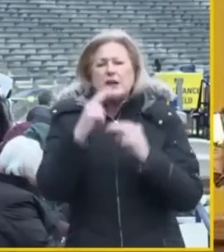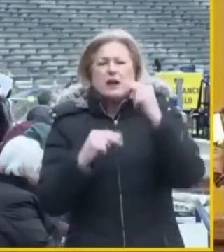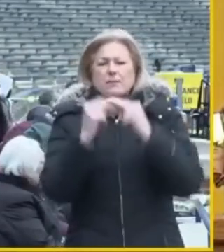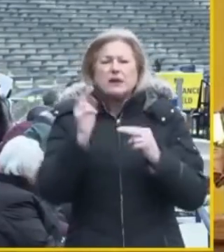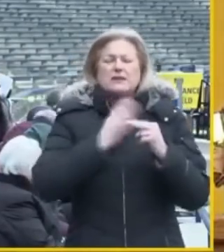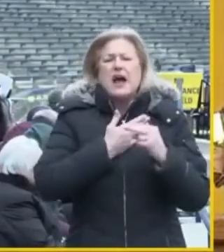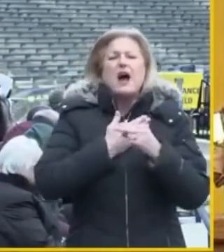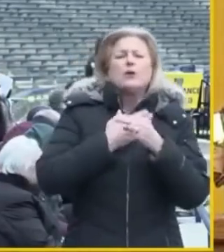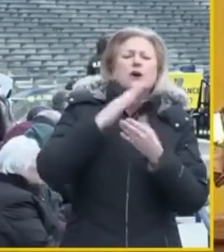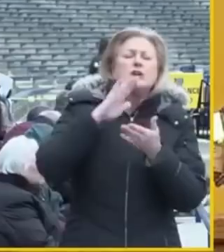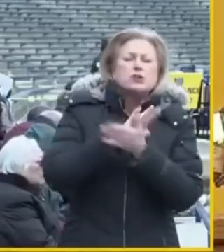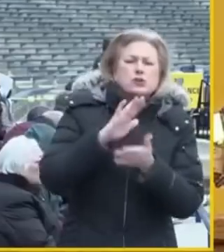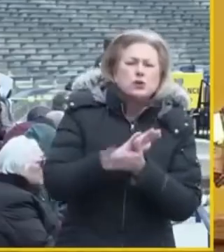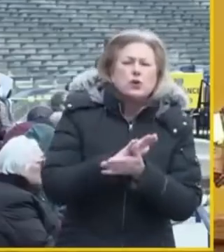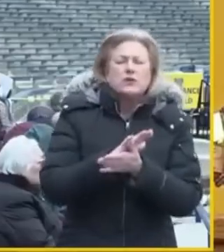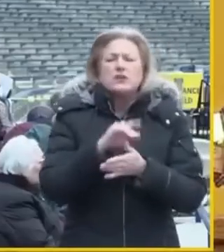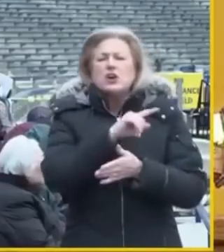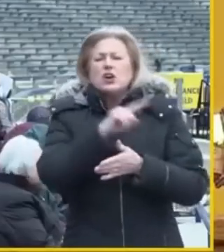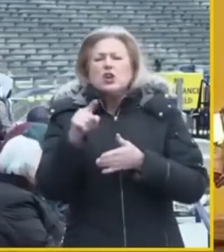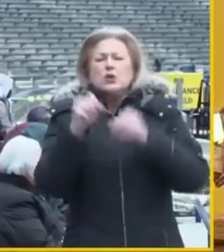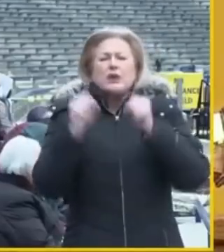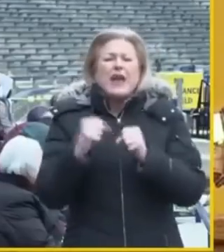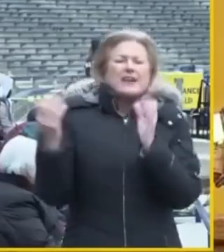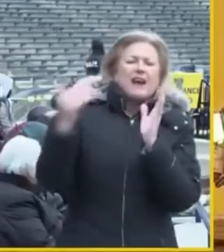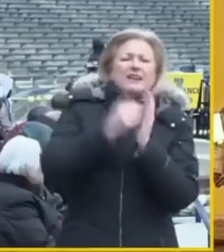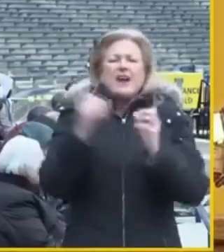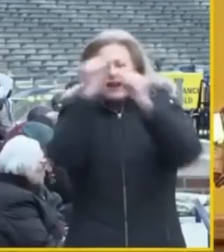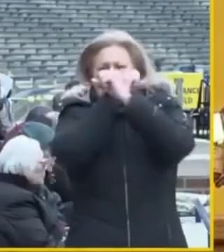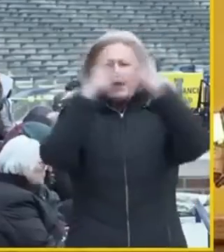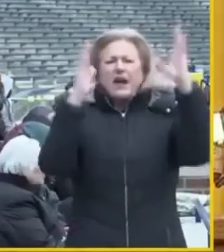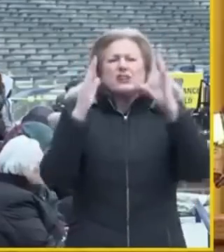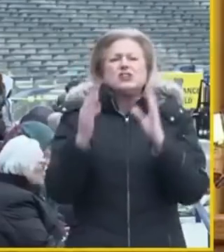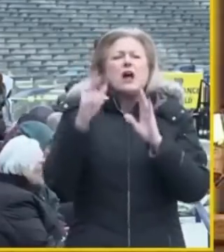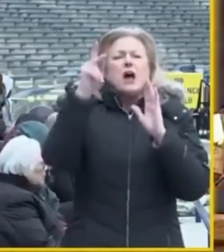You get, thank God, to reimagine and rethink our politics.